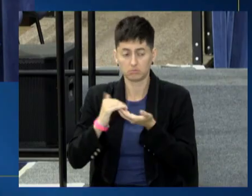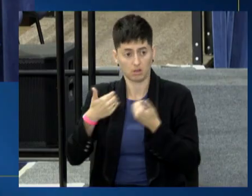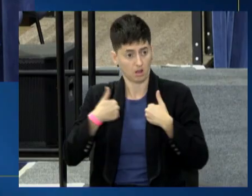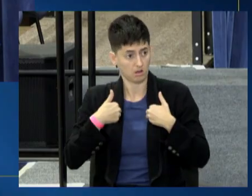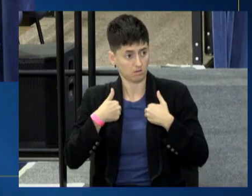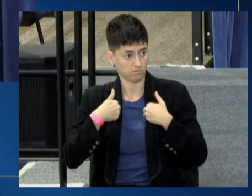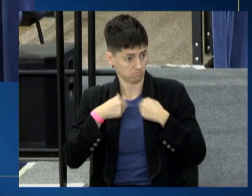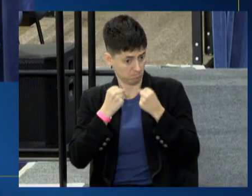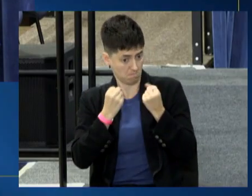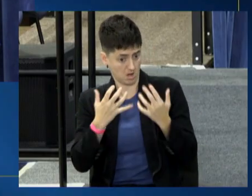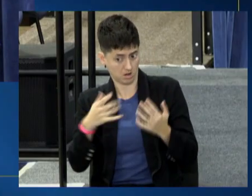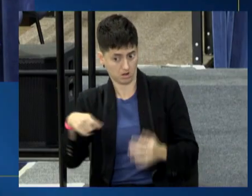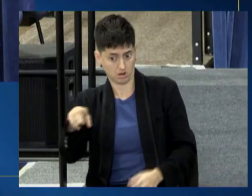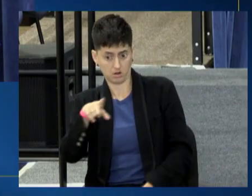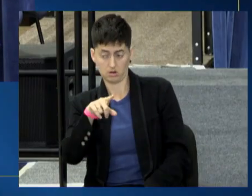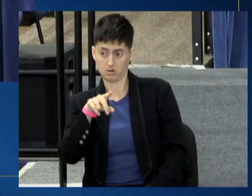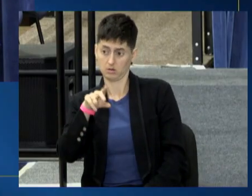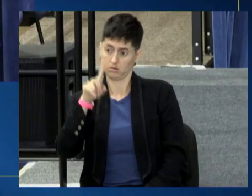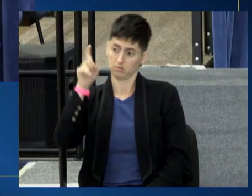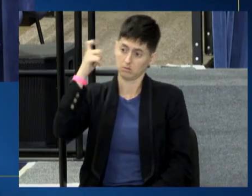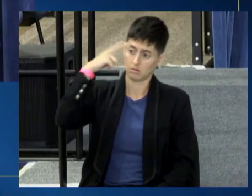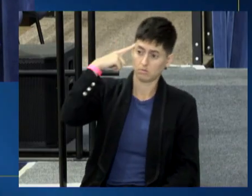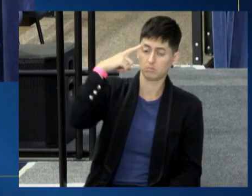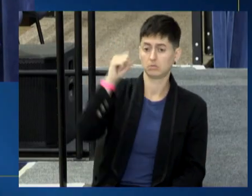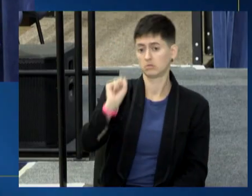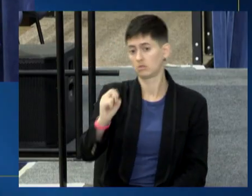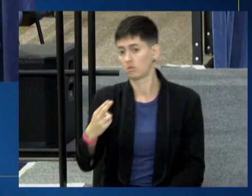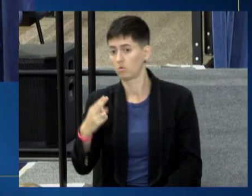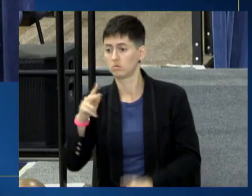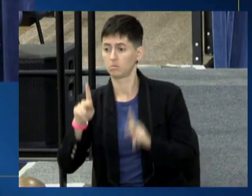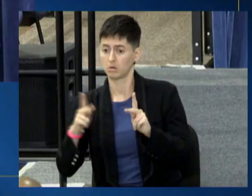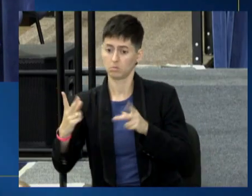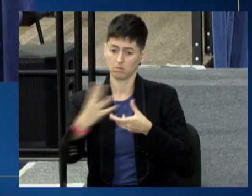are all doing their part to find ways to generate high-quality evidence. And